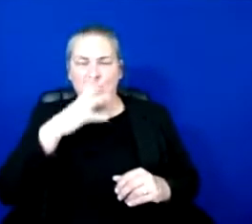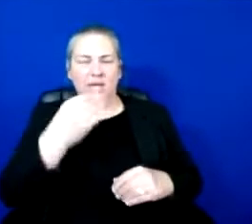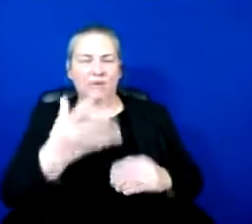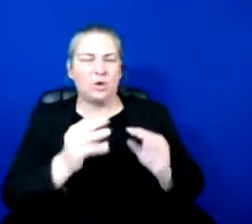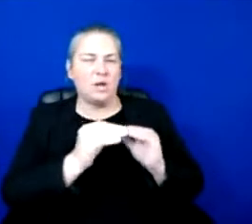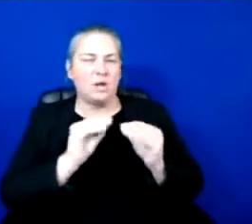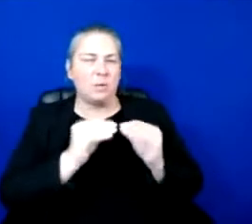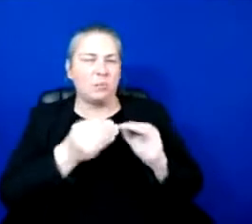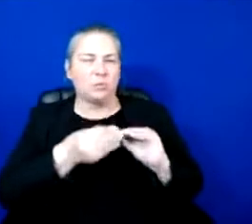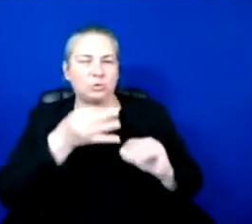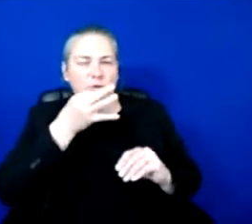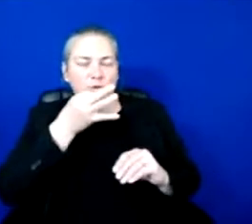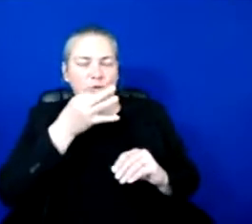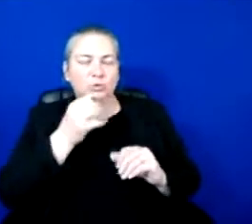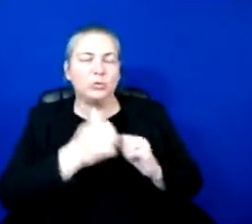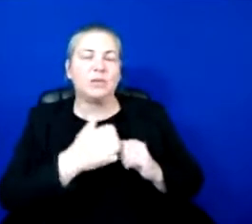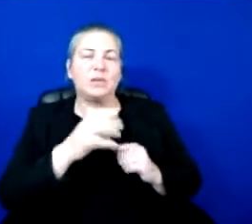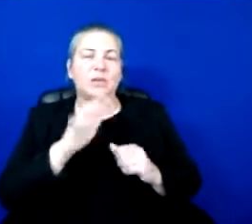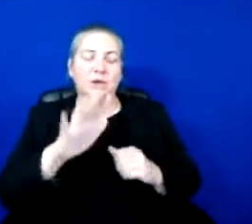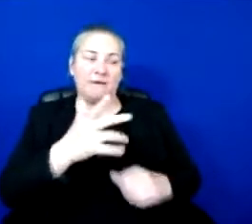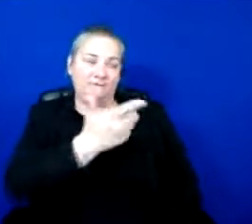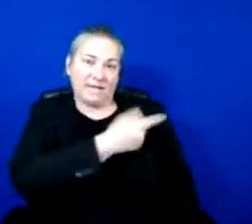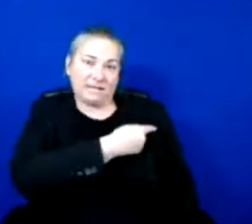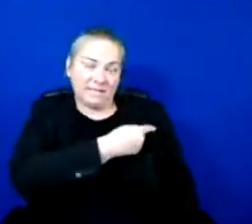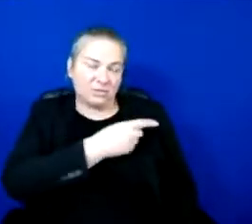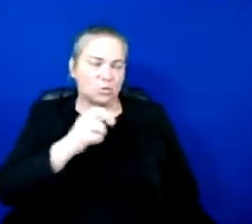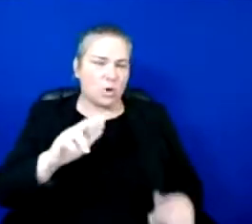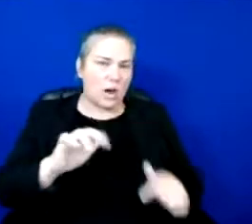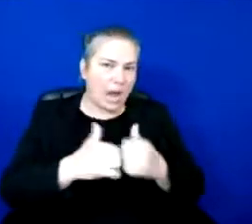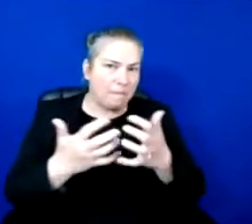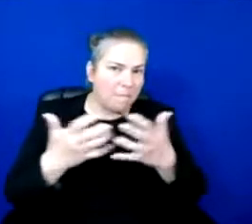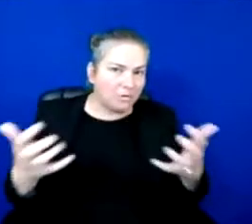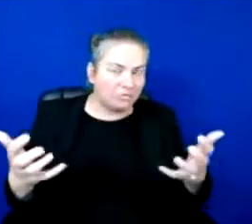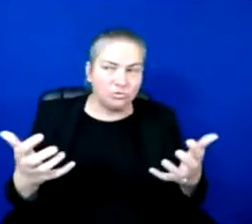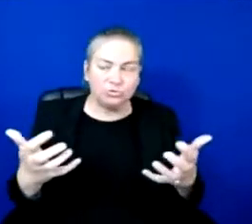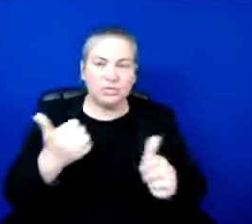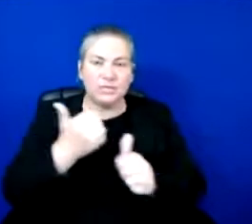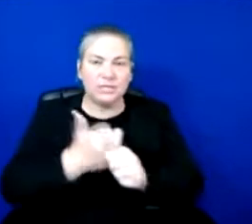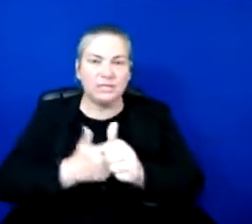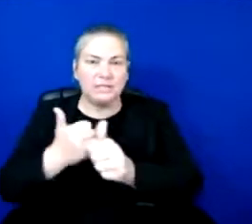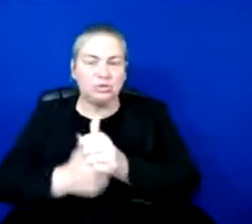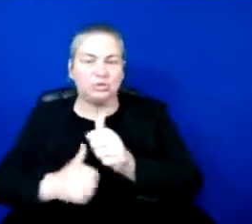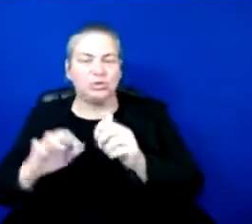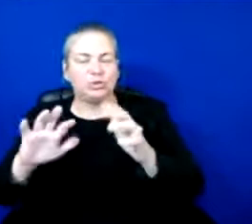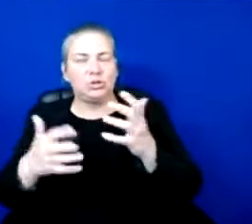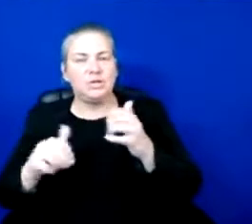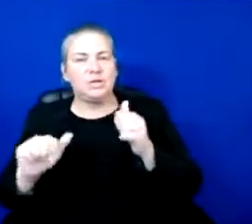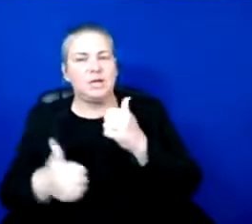whether you're vaccinated or how much of each sub population by age is